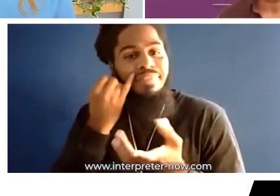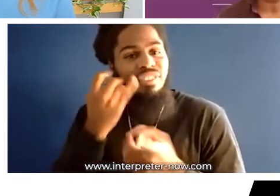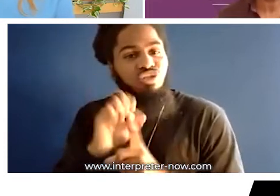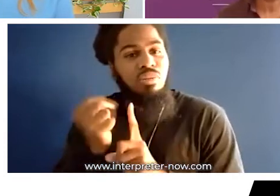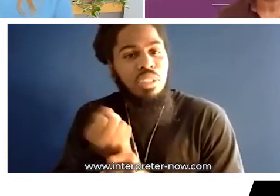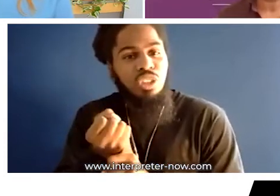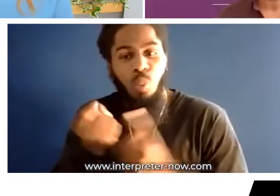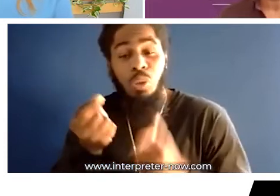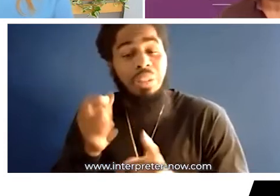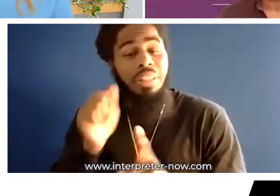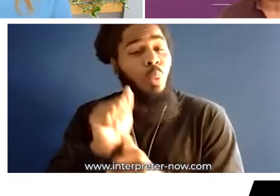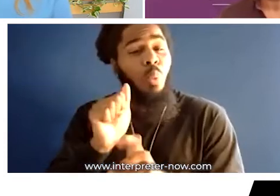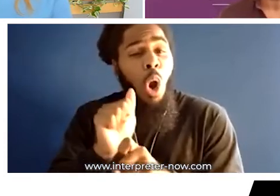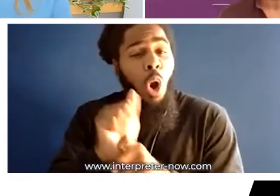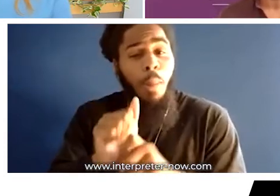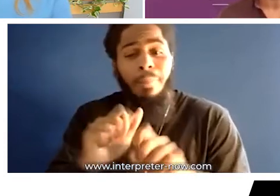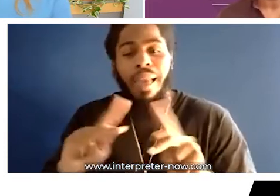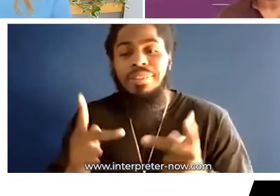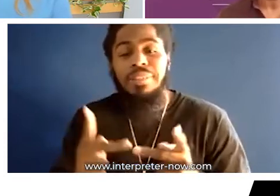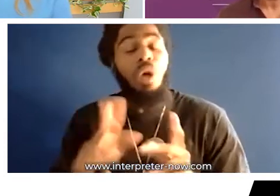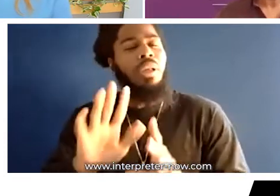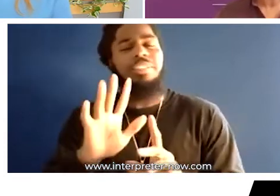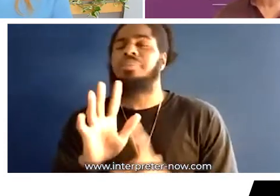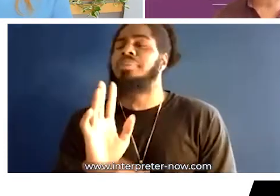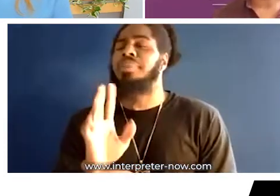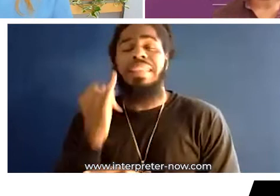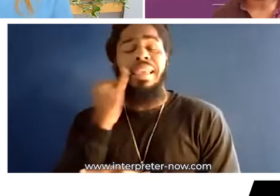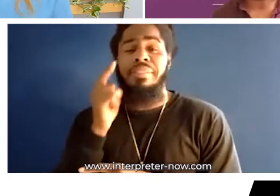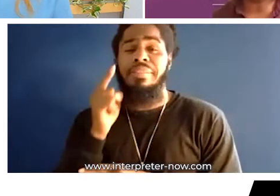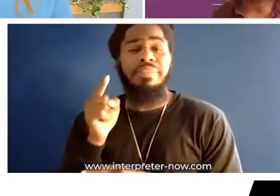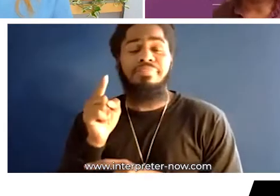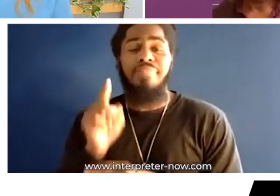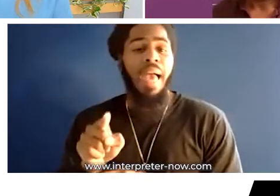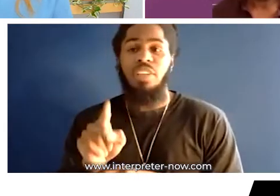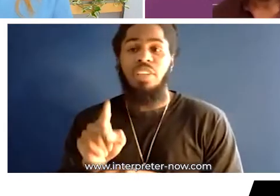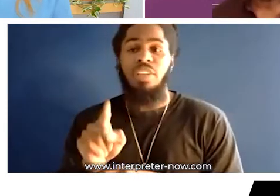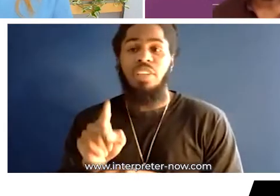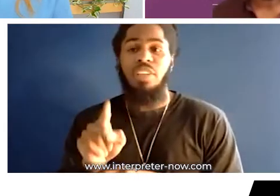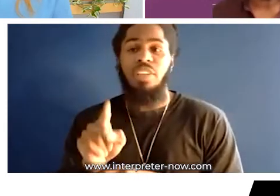especially for those organizations that have colleagues that are all over the globe. Right?